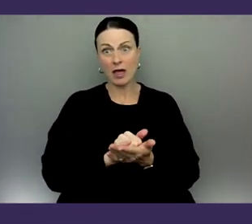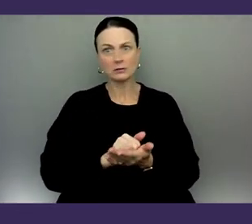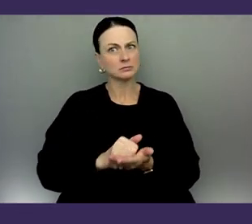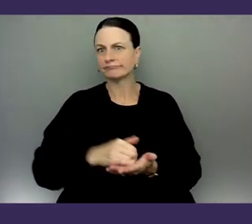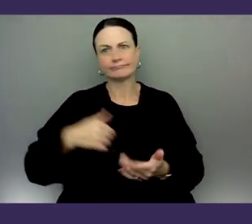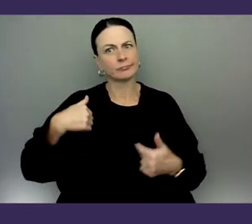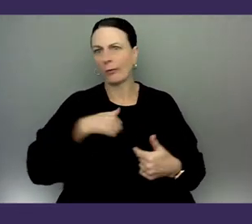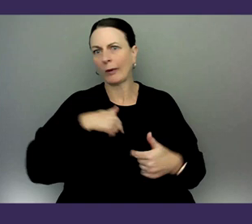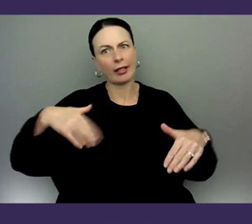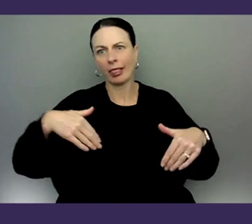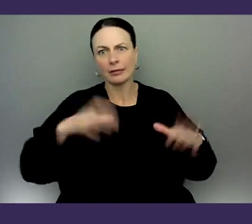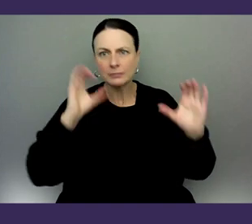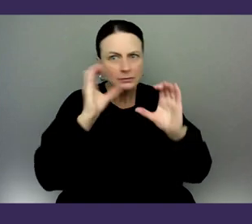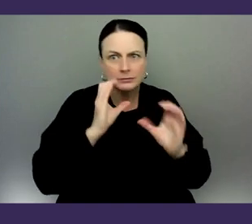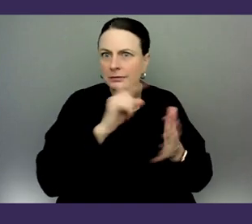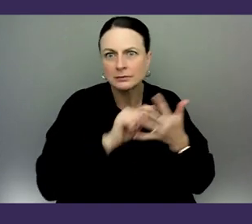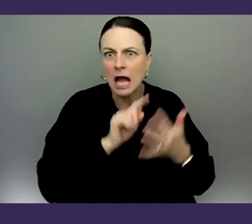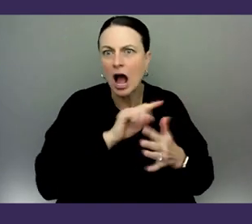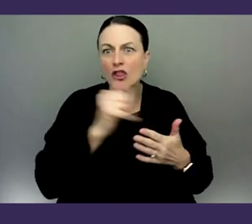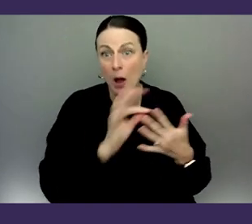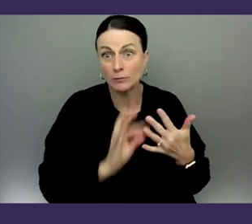because Karla has worked very hard